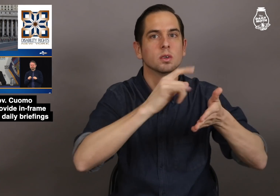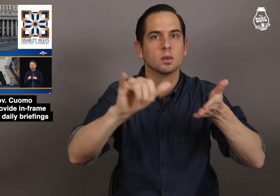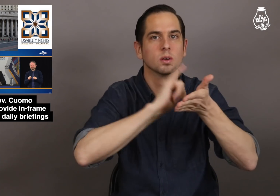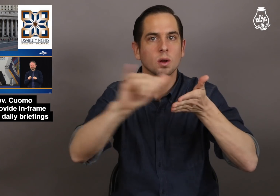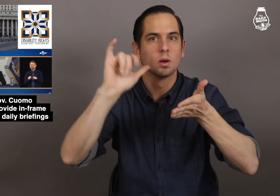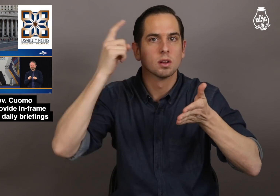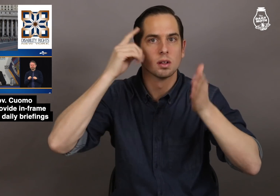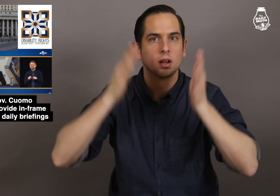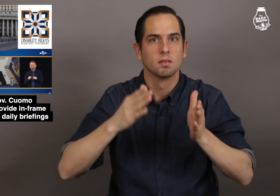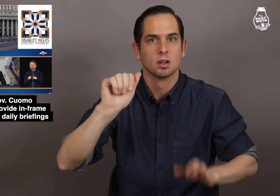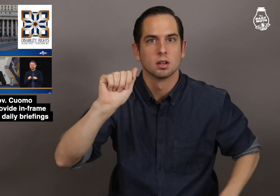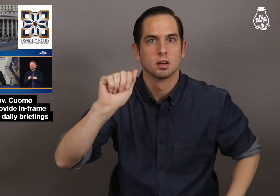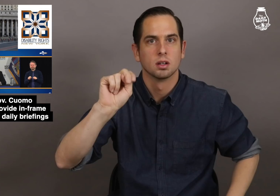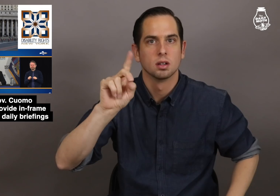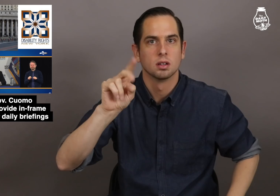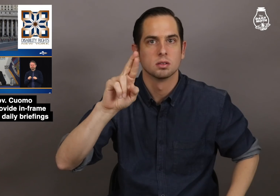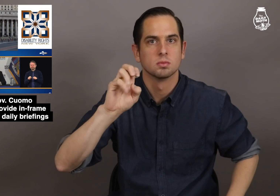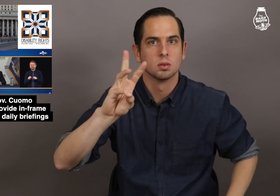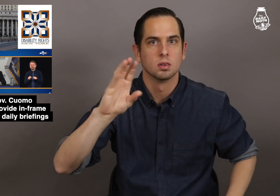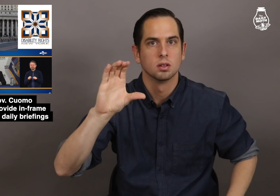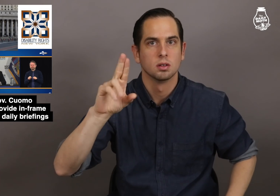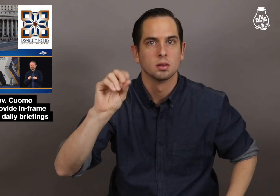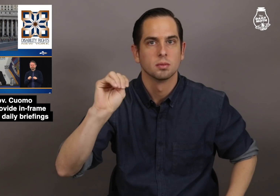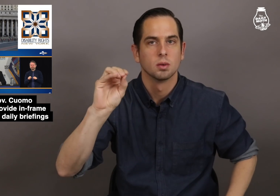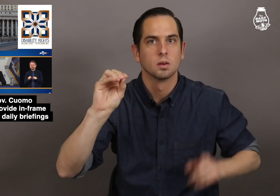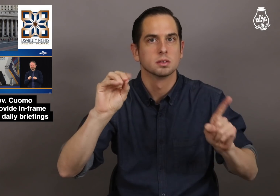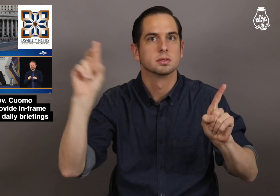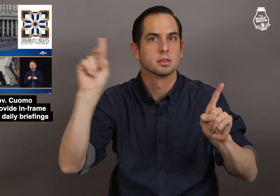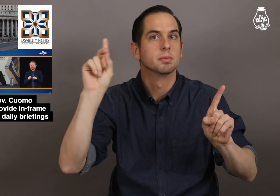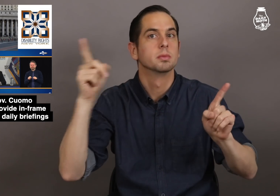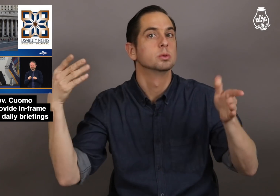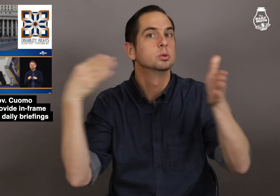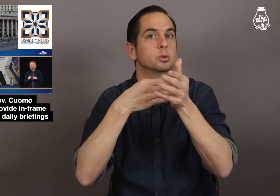against New York Gov. Andrew Cuomo (D)